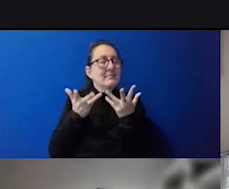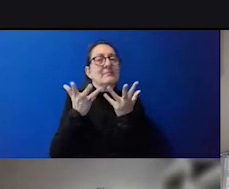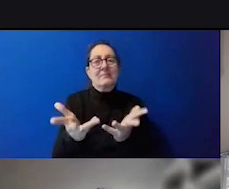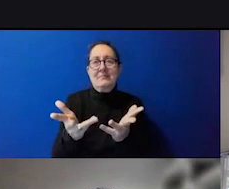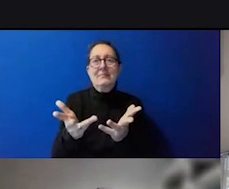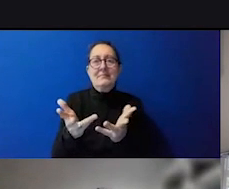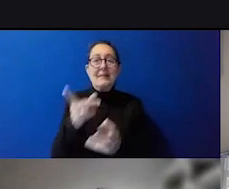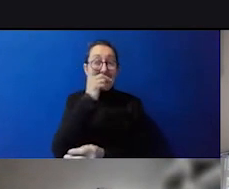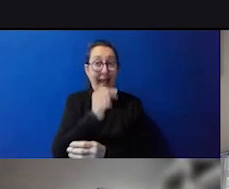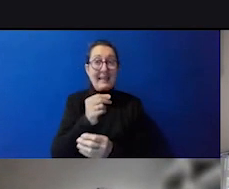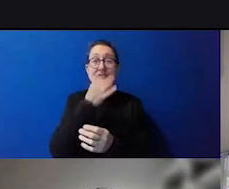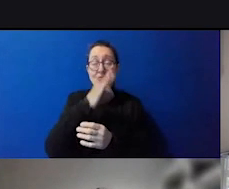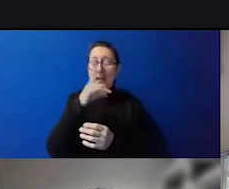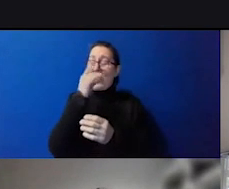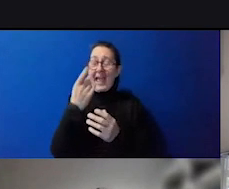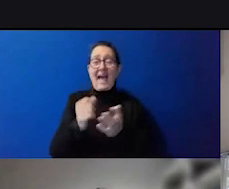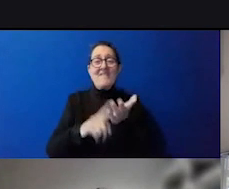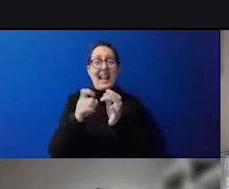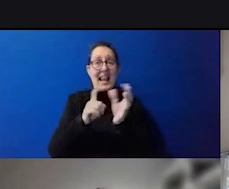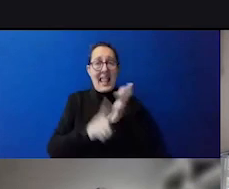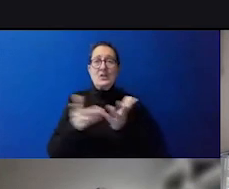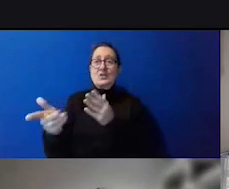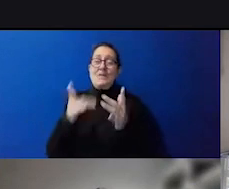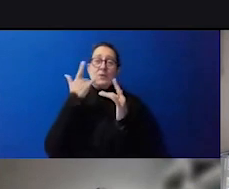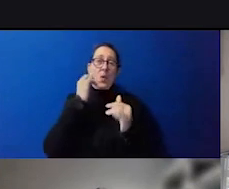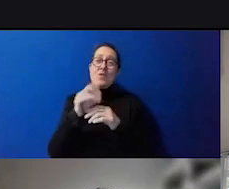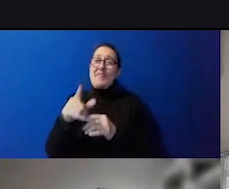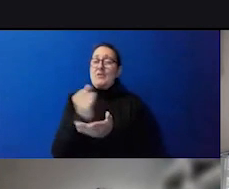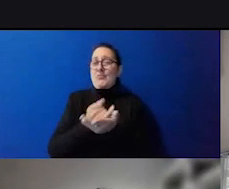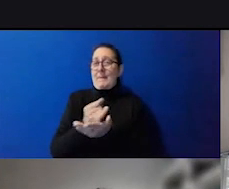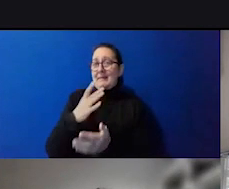service lawyer for any of their criminal needs um but if I could add a second thing which is about